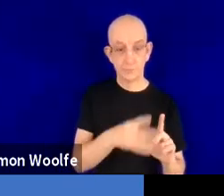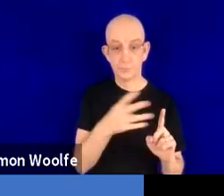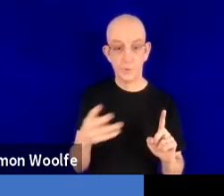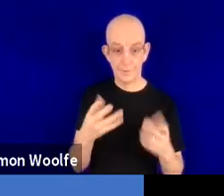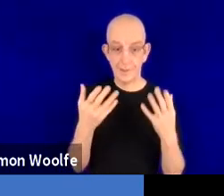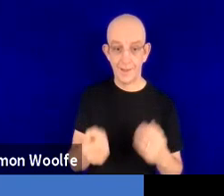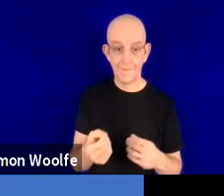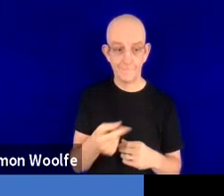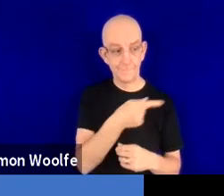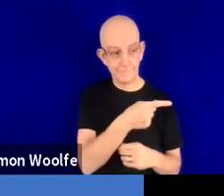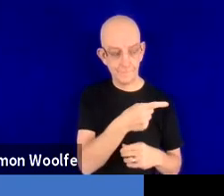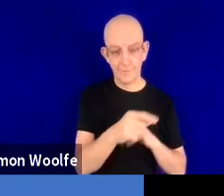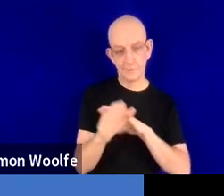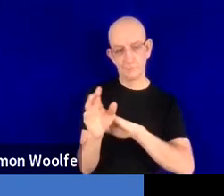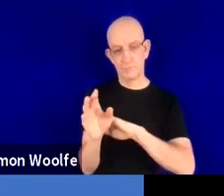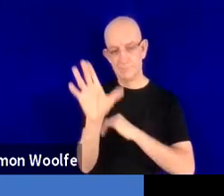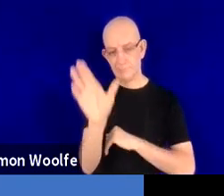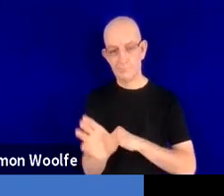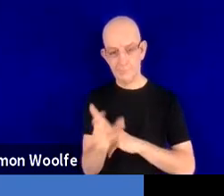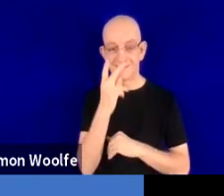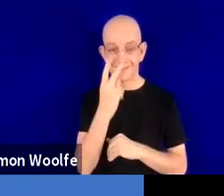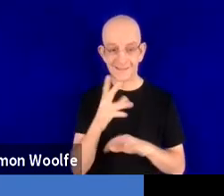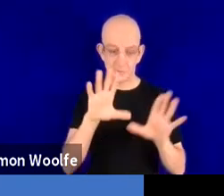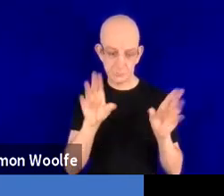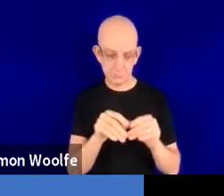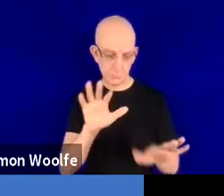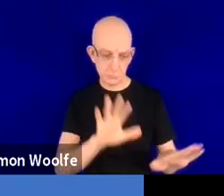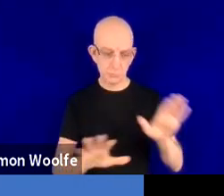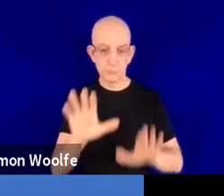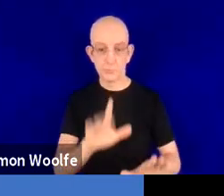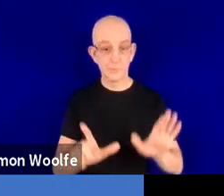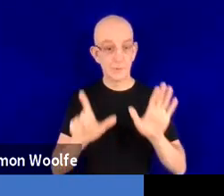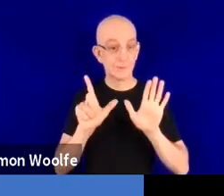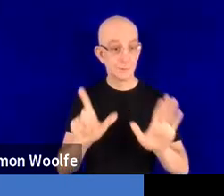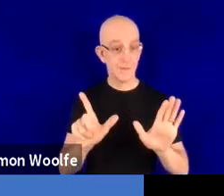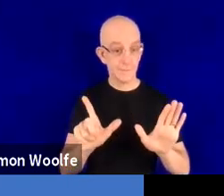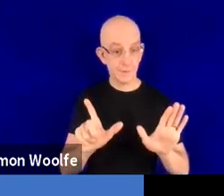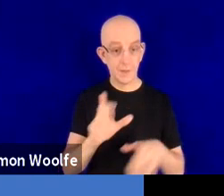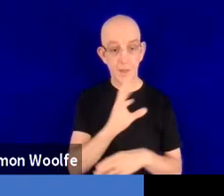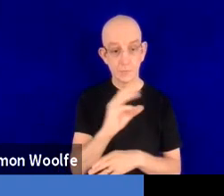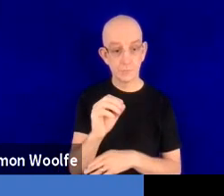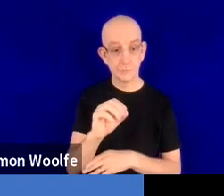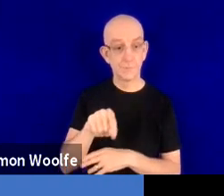were accessed the schemes for informal workers and farmers that were enrolled